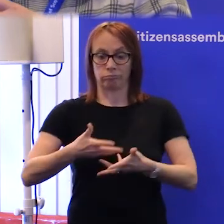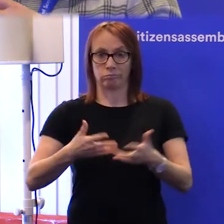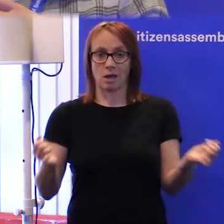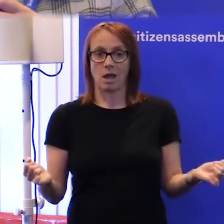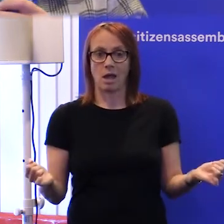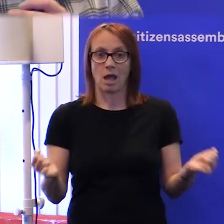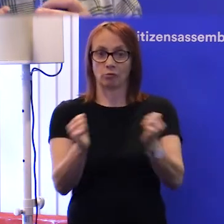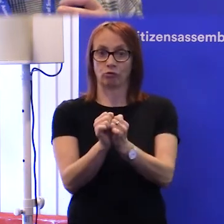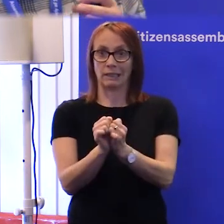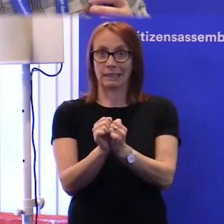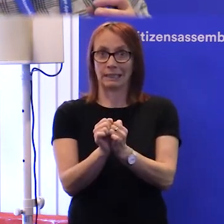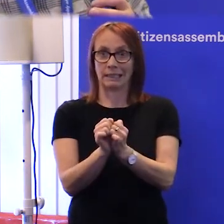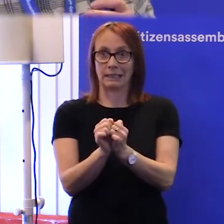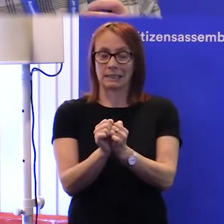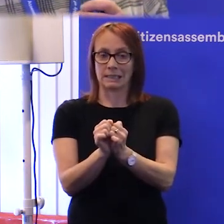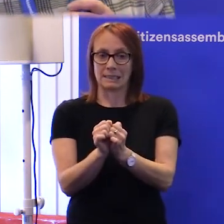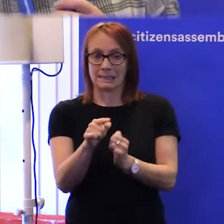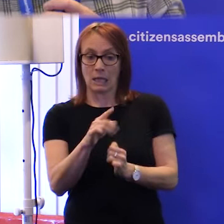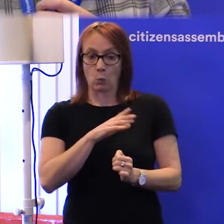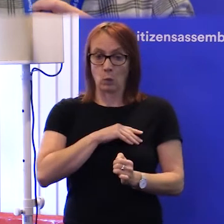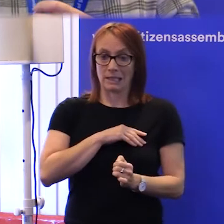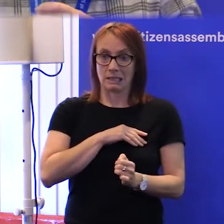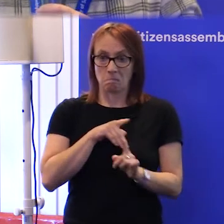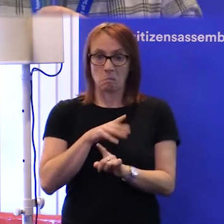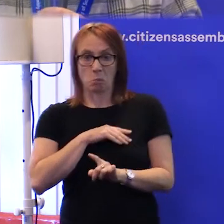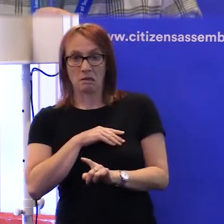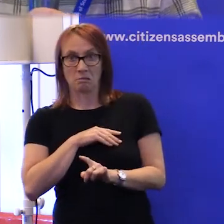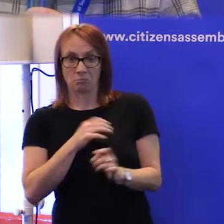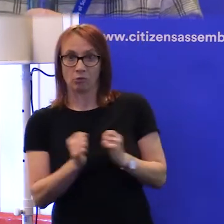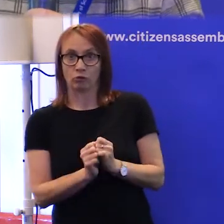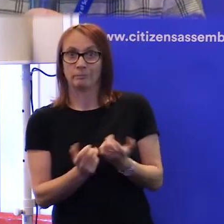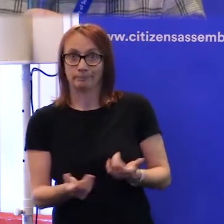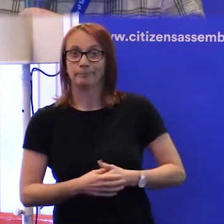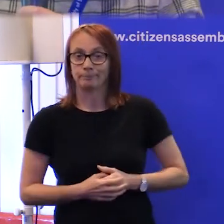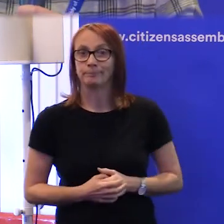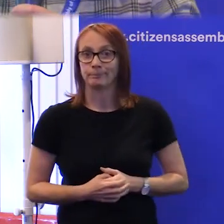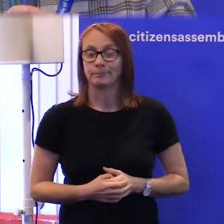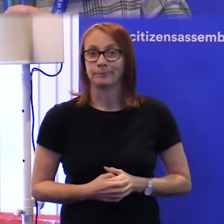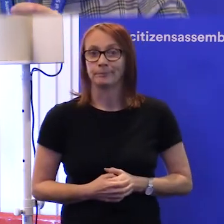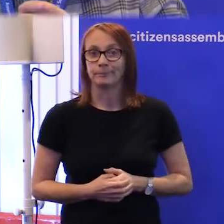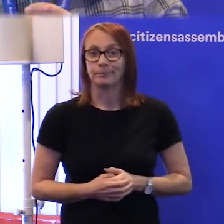can look at trade-offs and find where we've got common ground so if we're